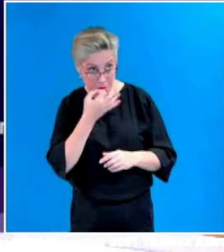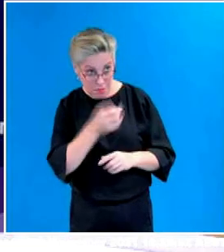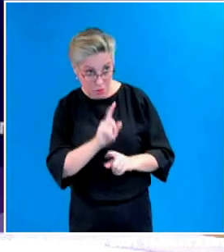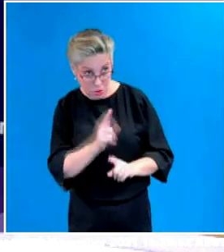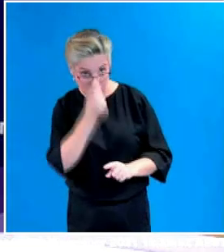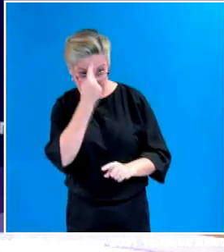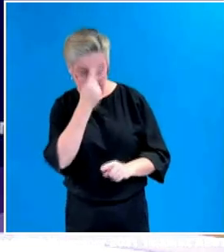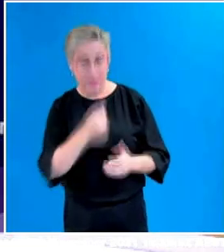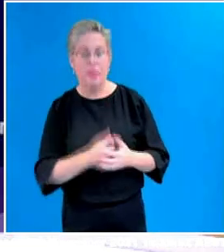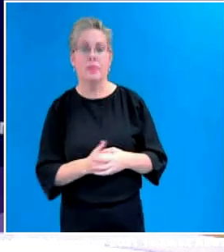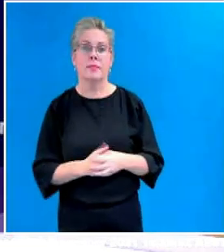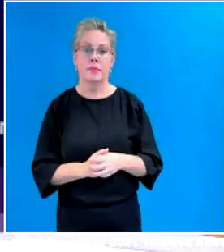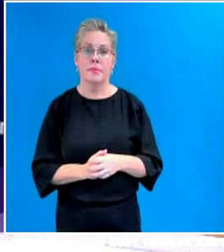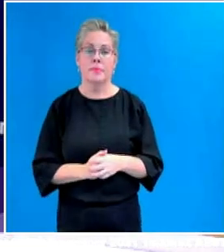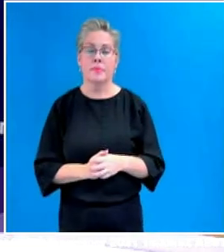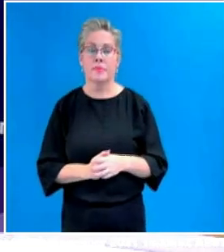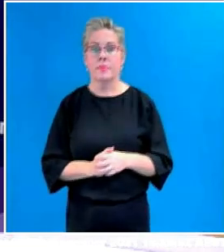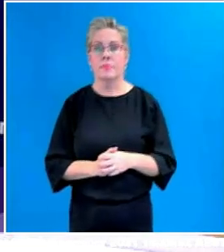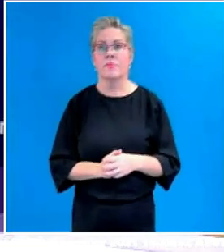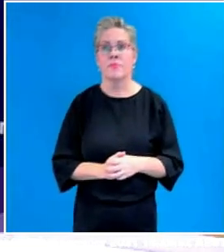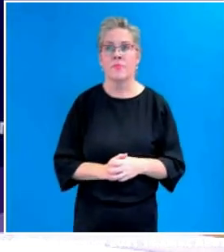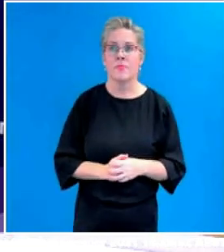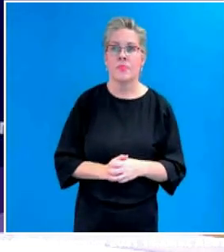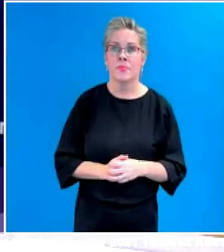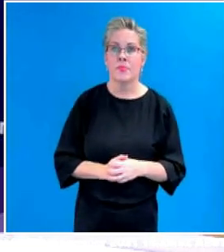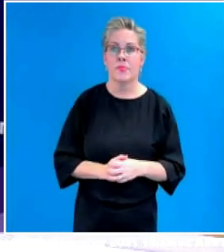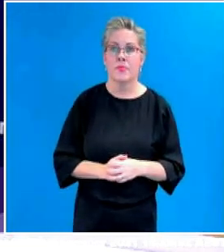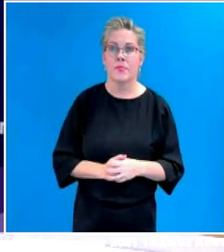Commissioner, I am concerned that the parties with leave include